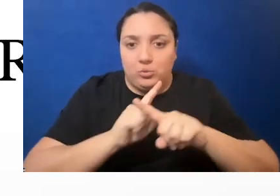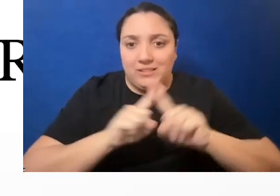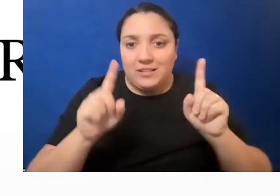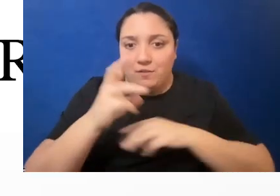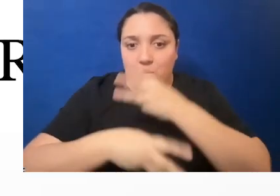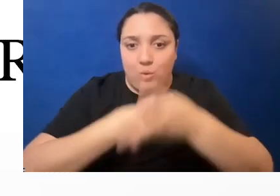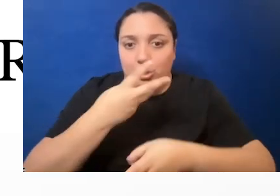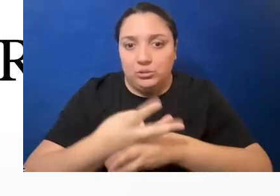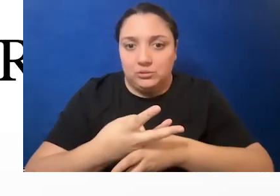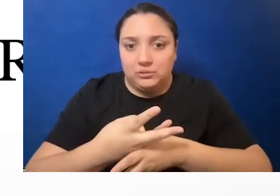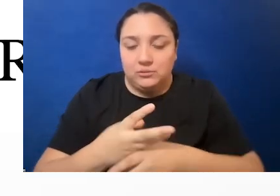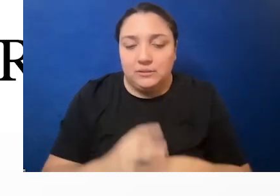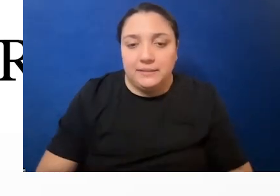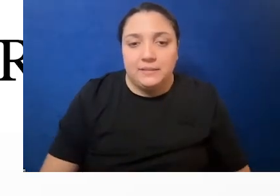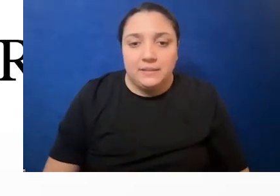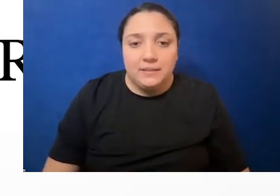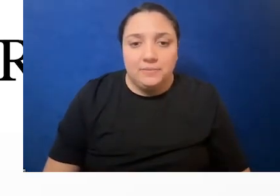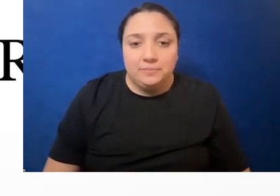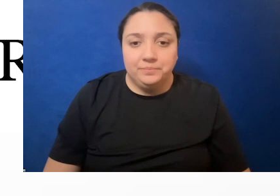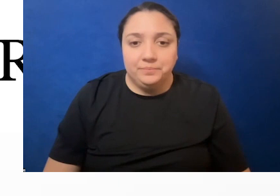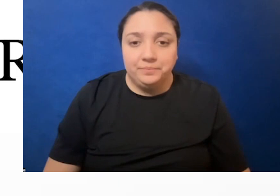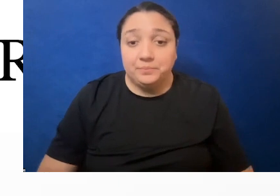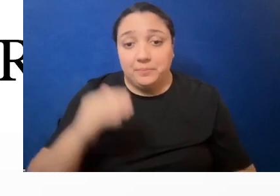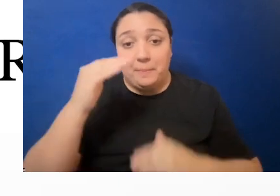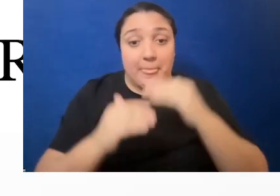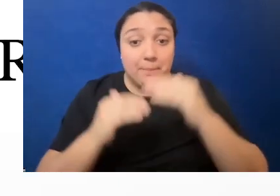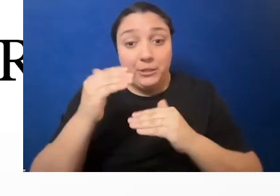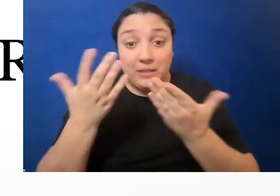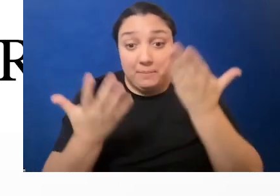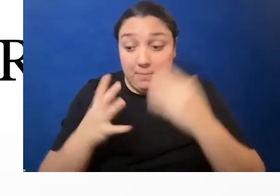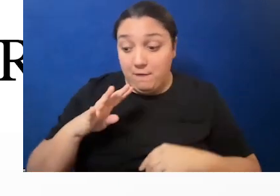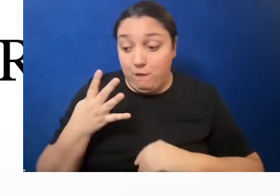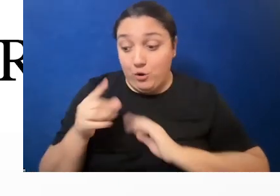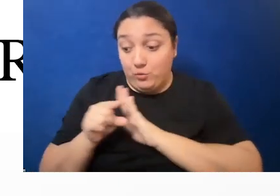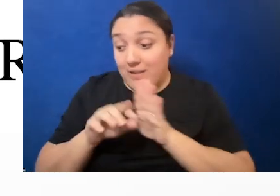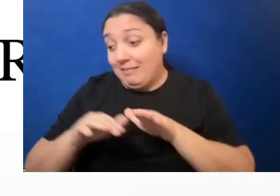WORLD THAN THE ONE THEY LEFT WHEN LAST IN SCHOOL.